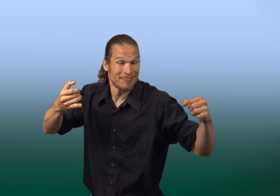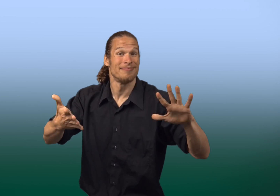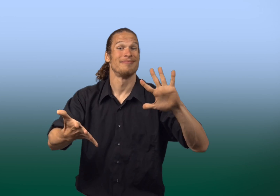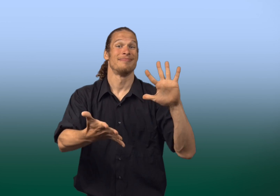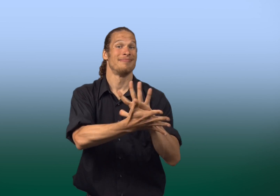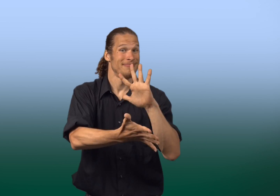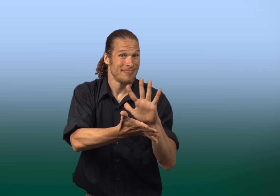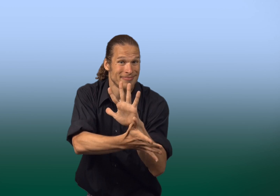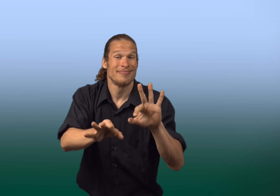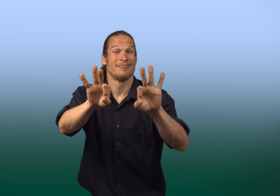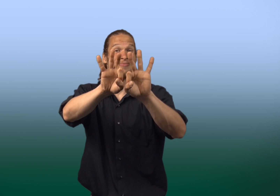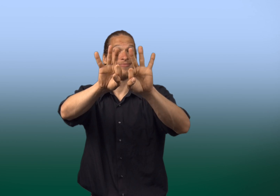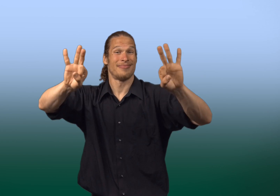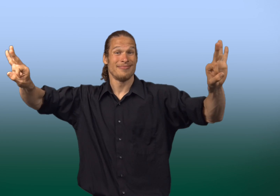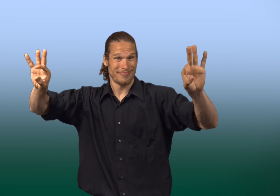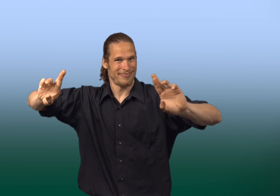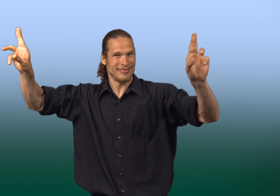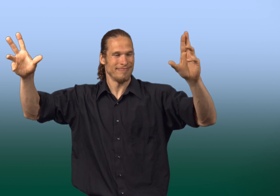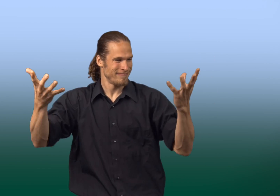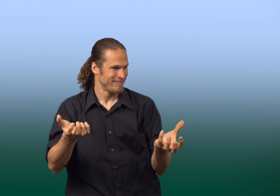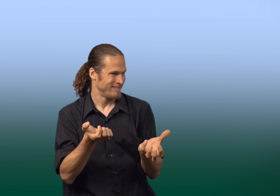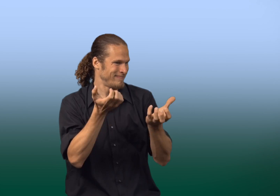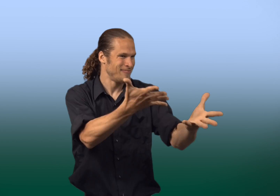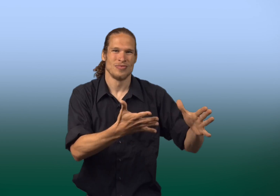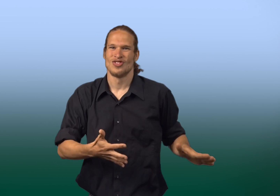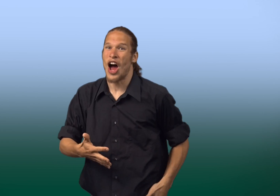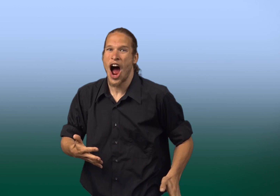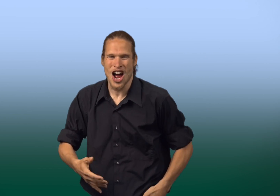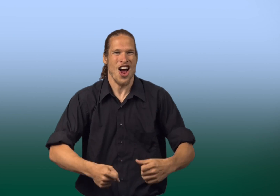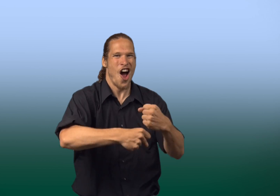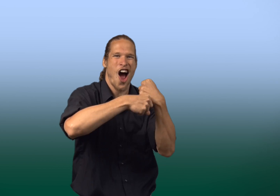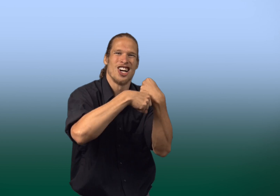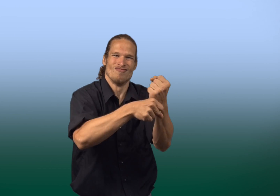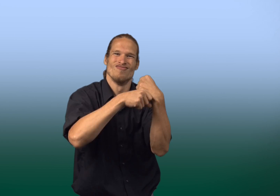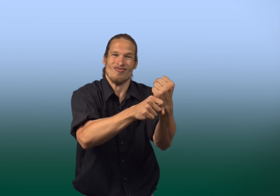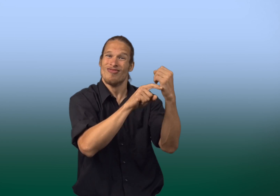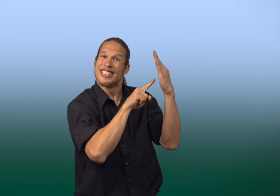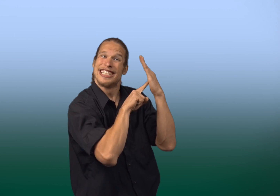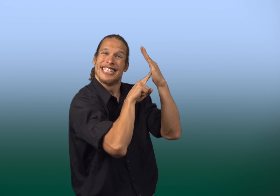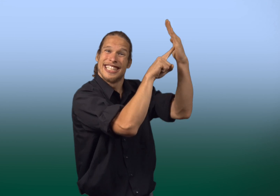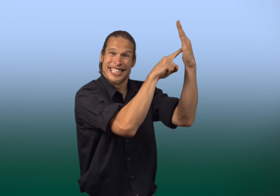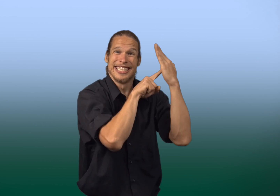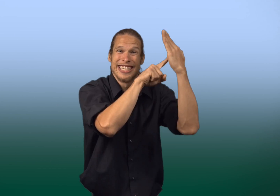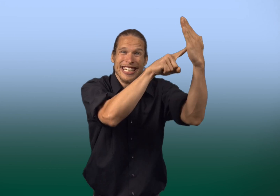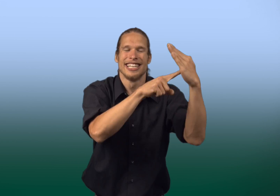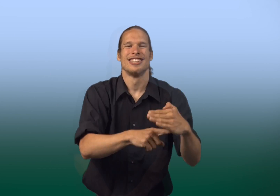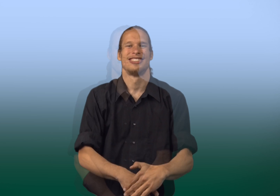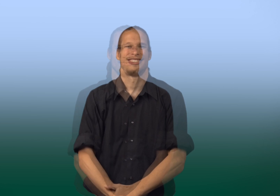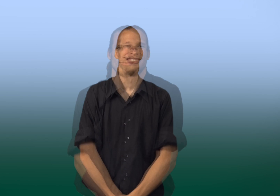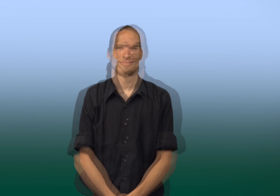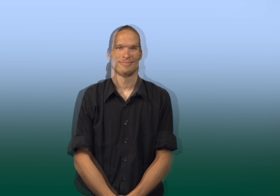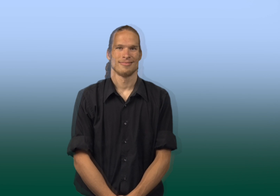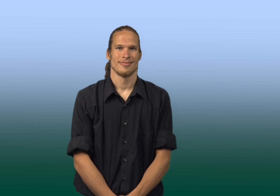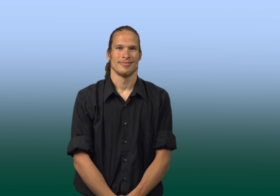So he got some string, some paper, some wood to make the frame of the kite. And then the dog started to construct it with the materials.